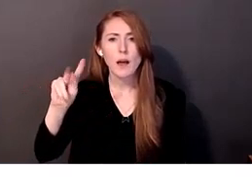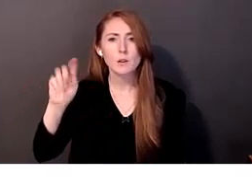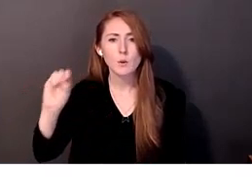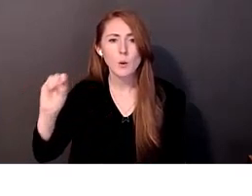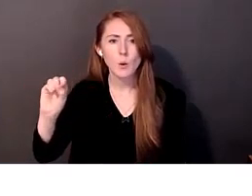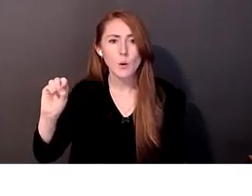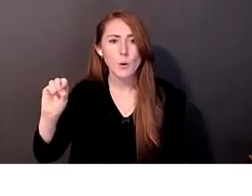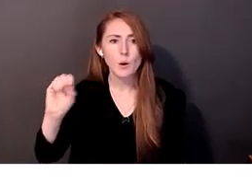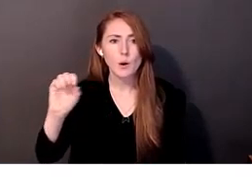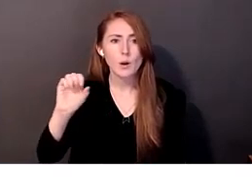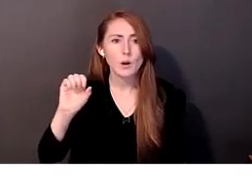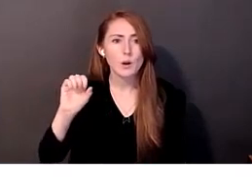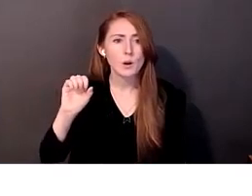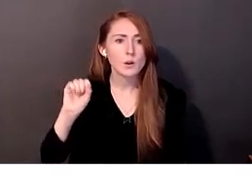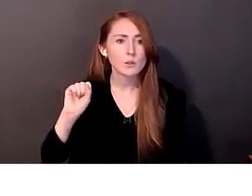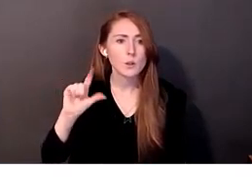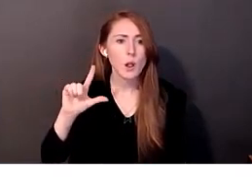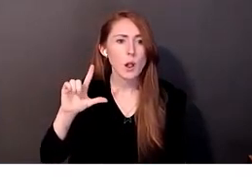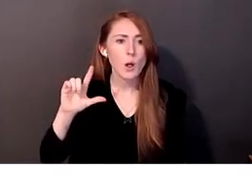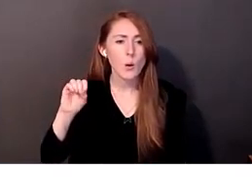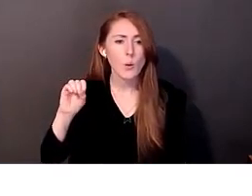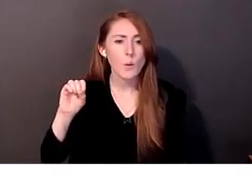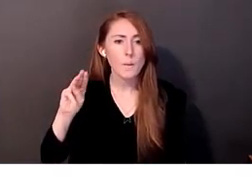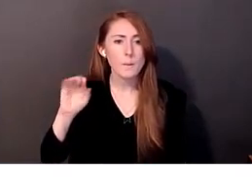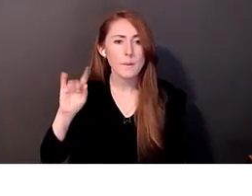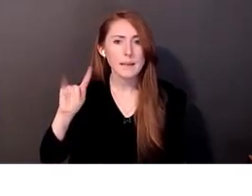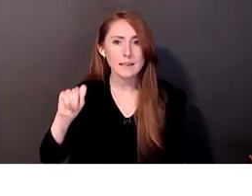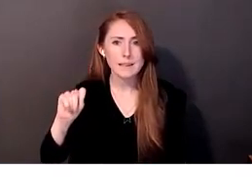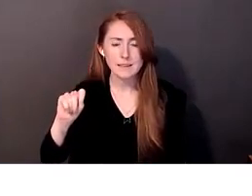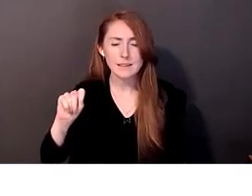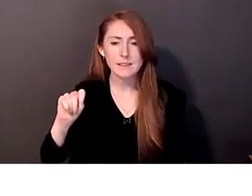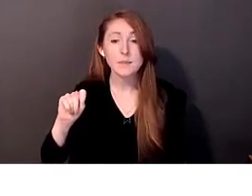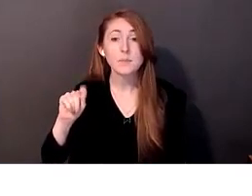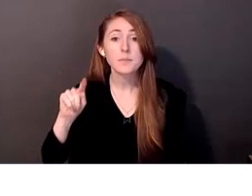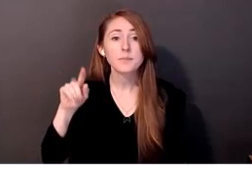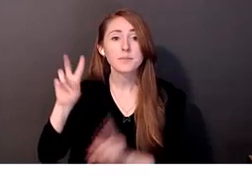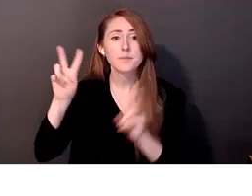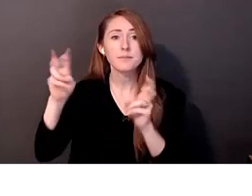So, "This project was very interesting. It filled me with energy to think